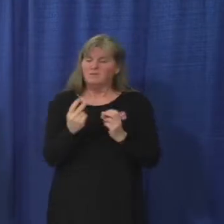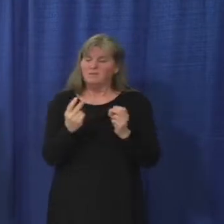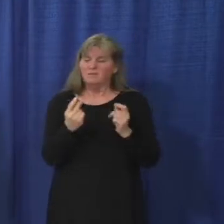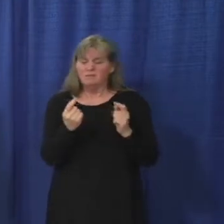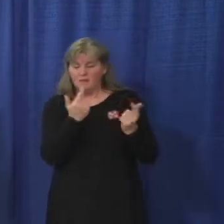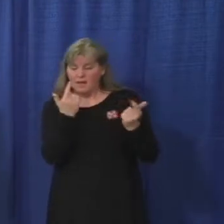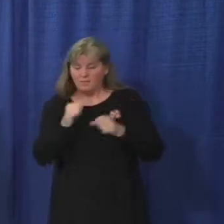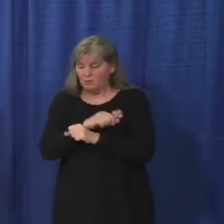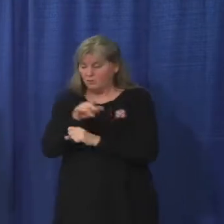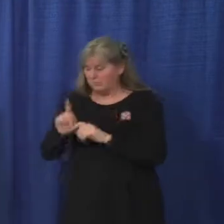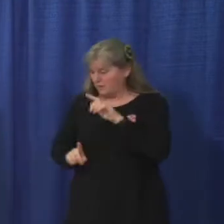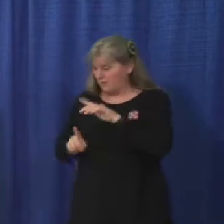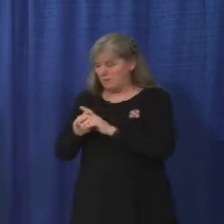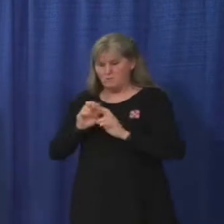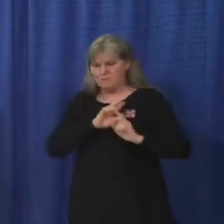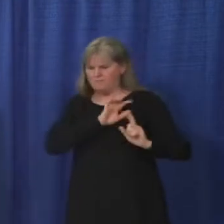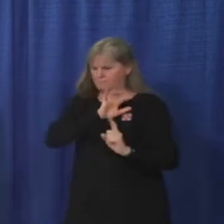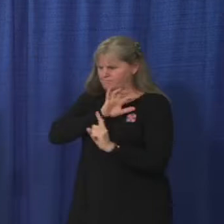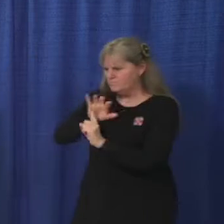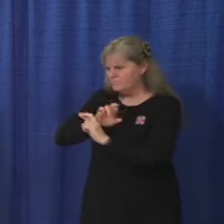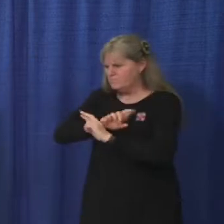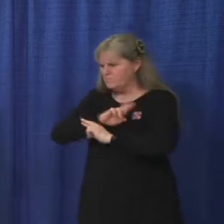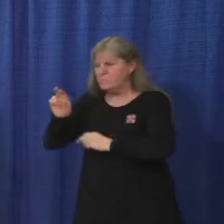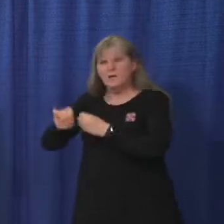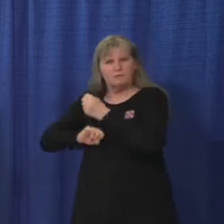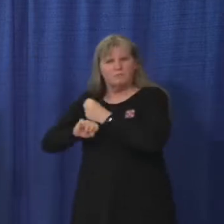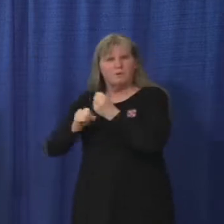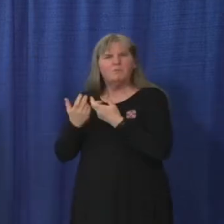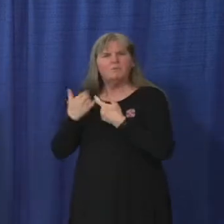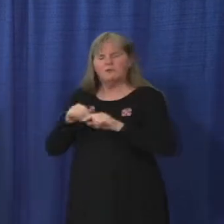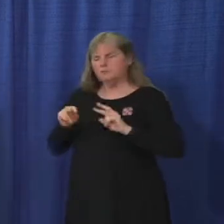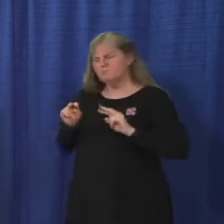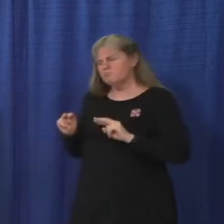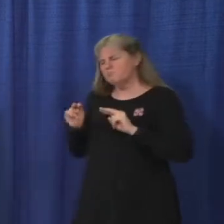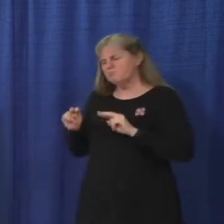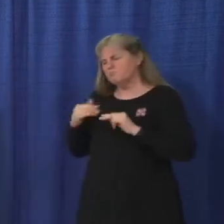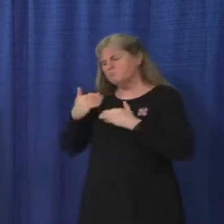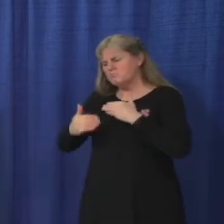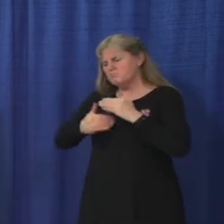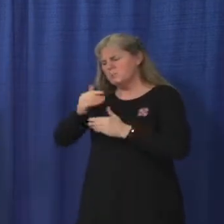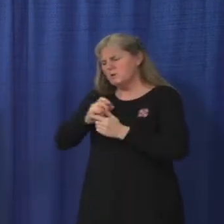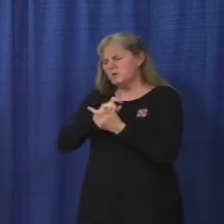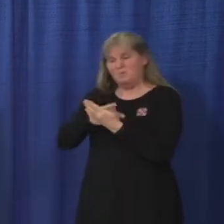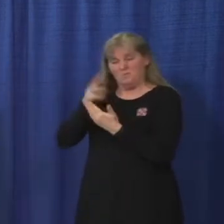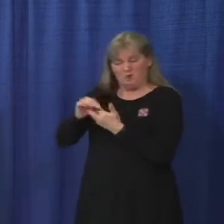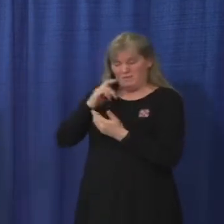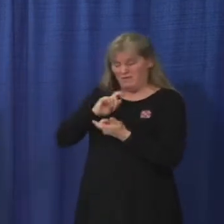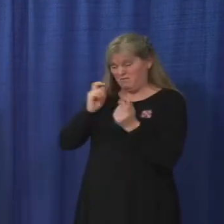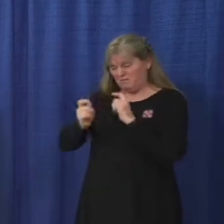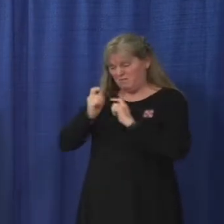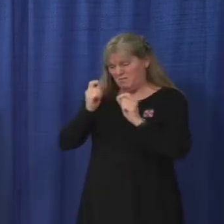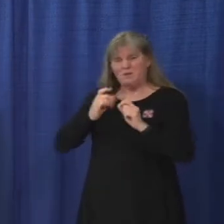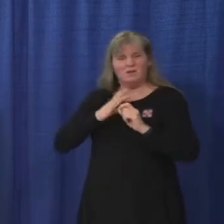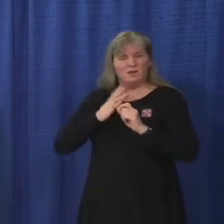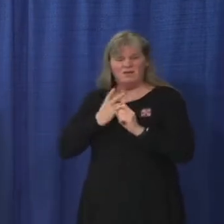continue to monitor continuously and adapter programs were needed to address any gaps. Resilience means something